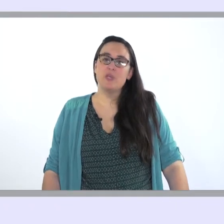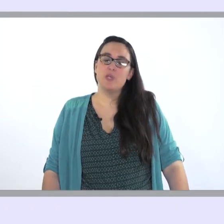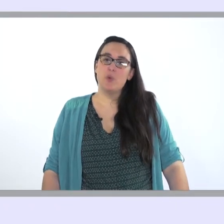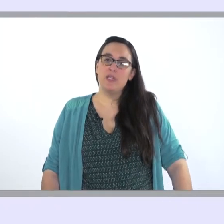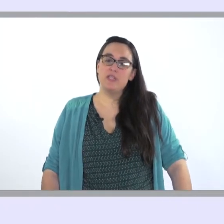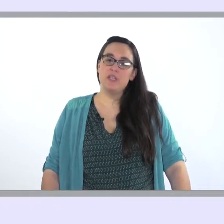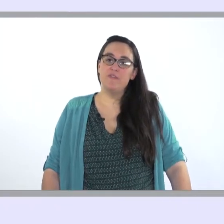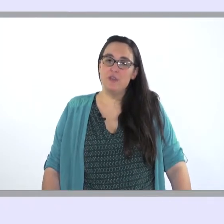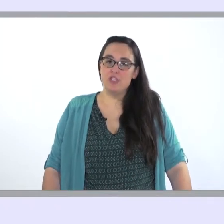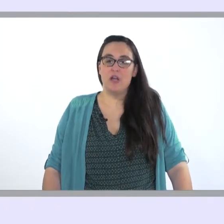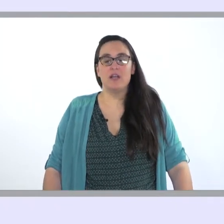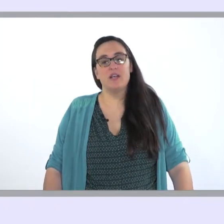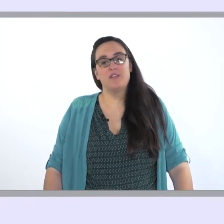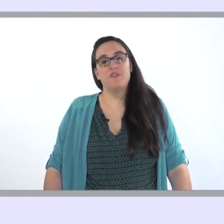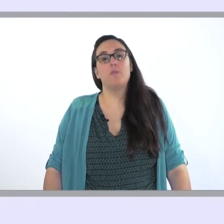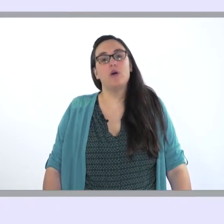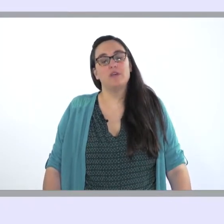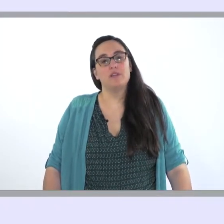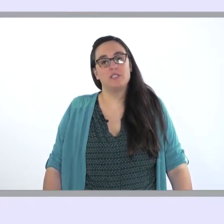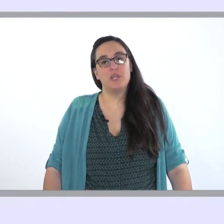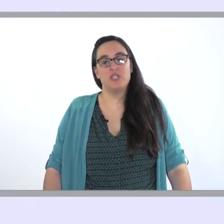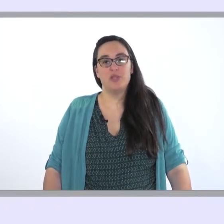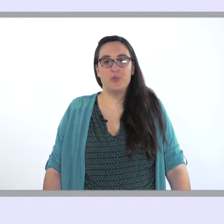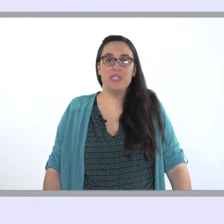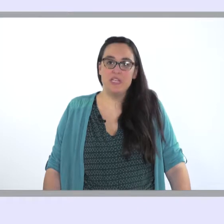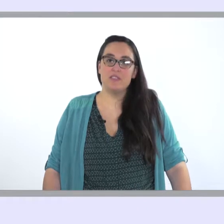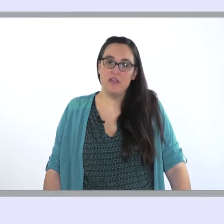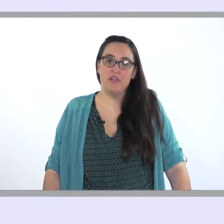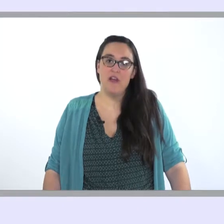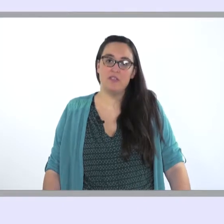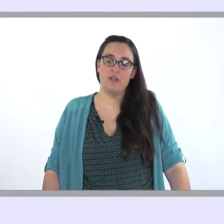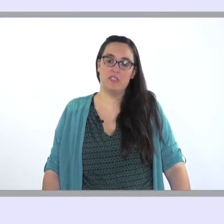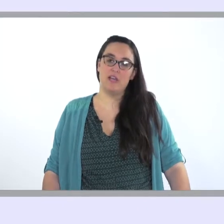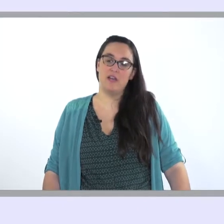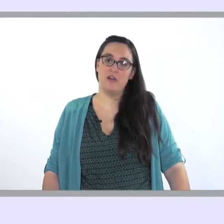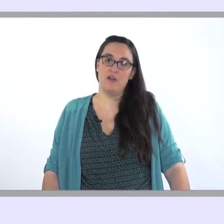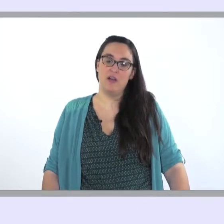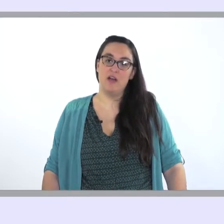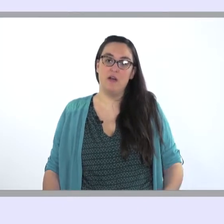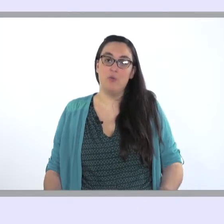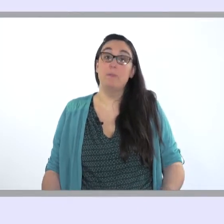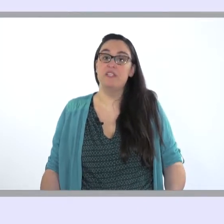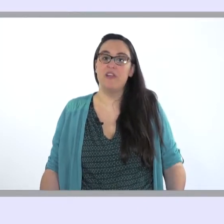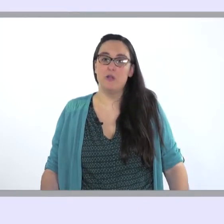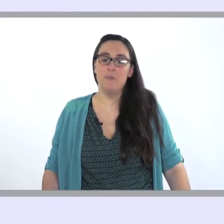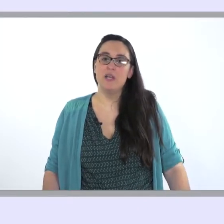In the near future, different models, specially 3D signing avatars, will be developed,